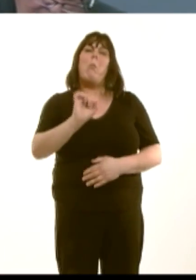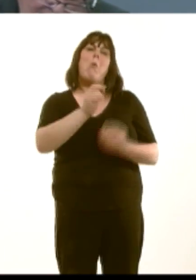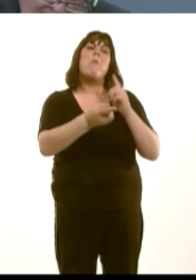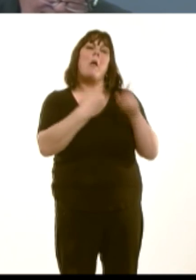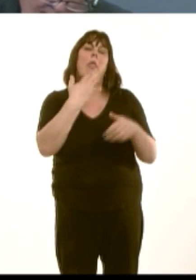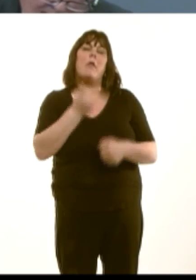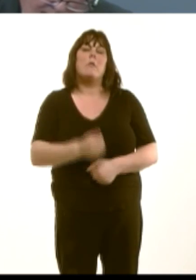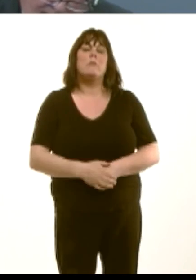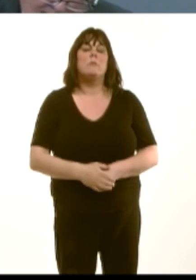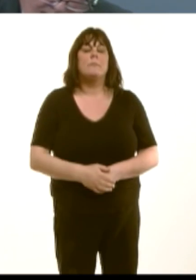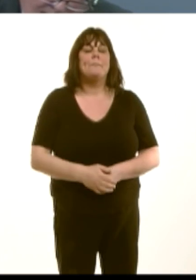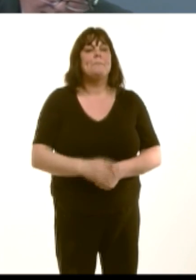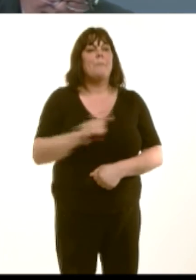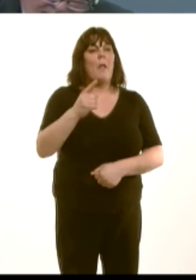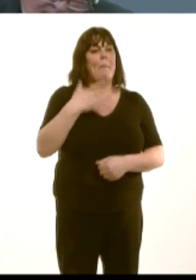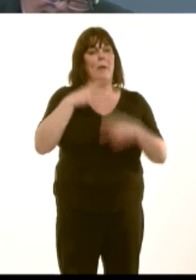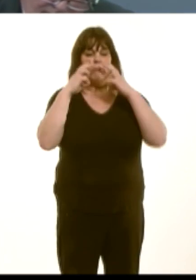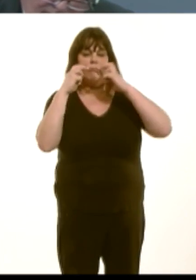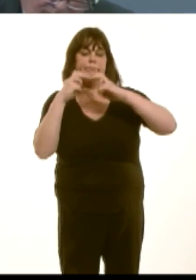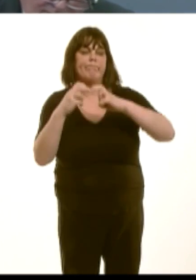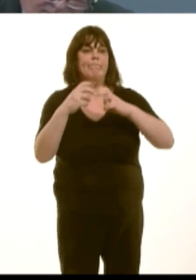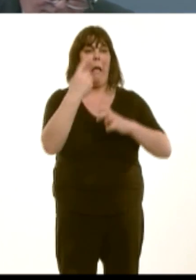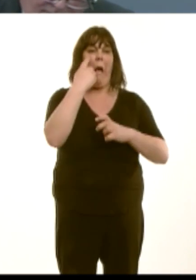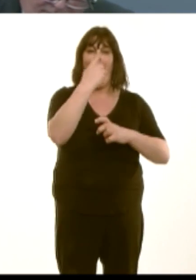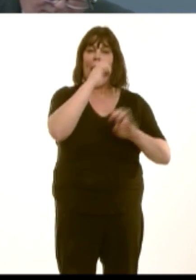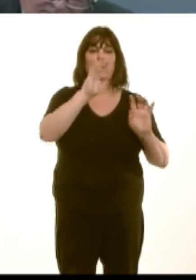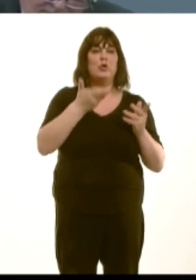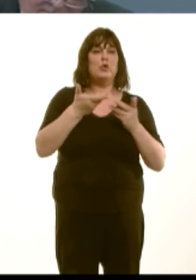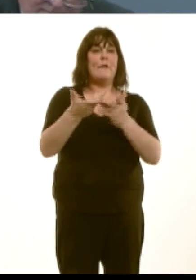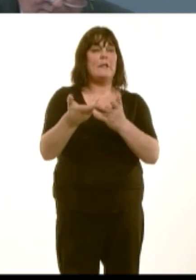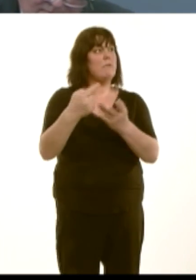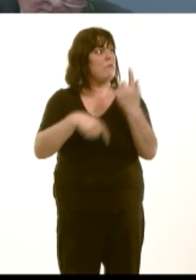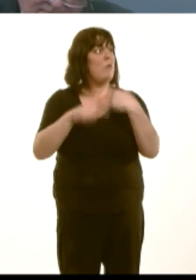One of the issues in the research Iíve done around eye services across Wales, but in particular